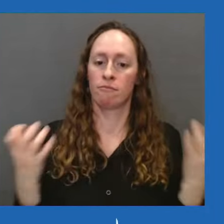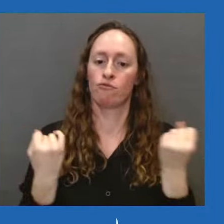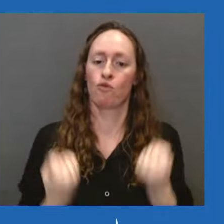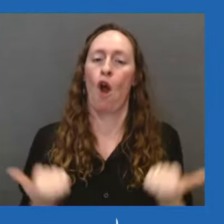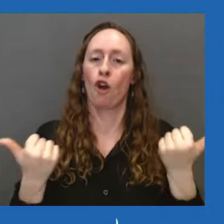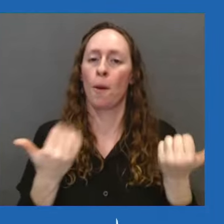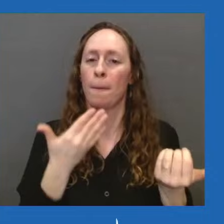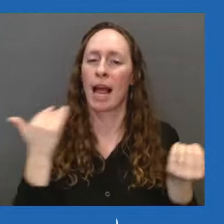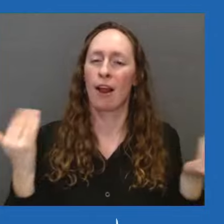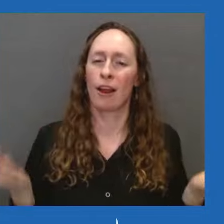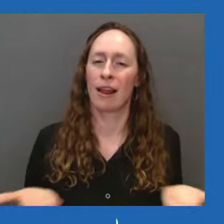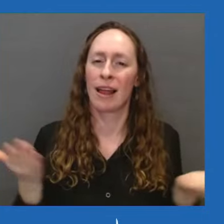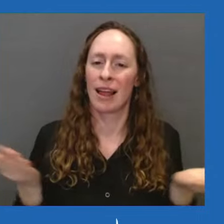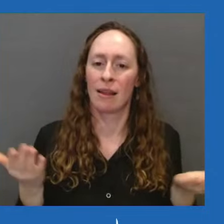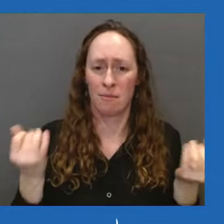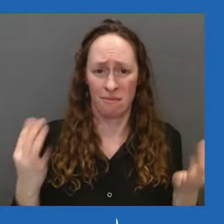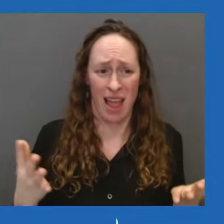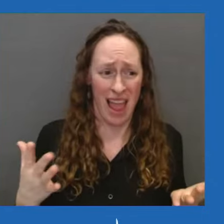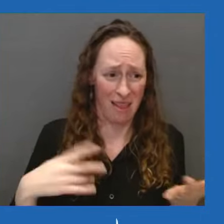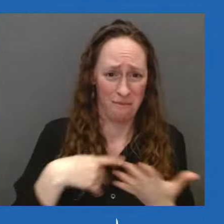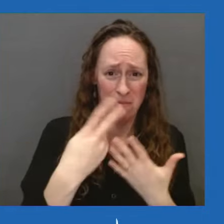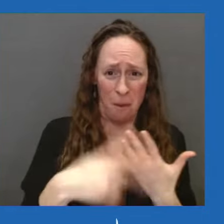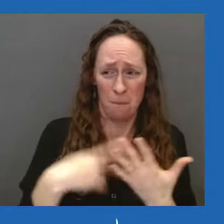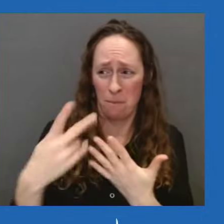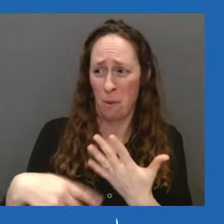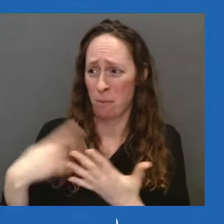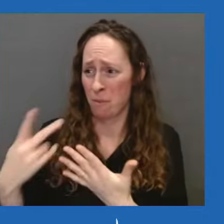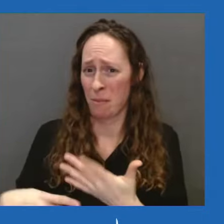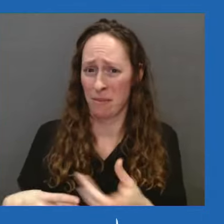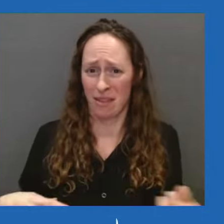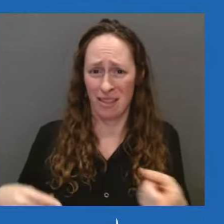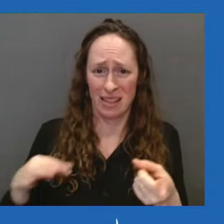keep paying less taxes than any middle-class per- -- or working person in America.